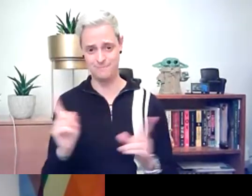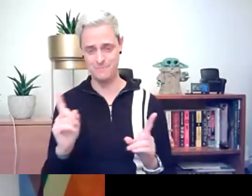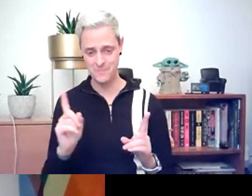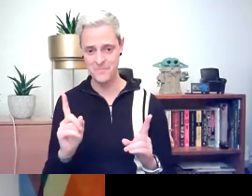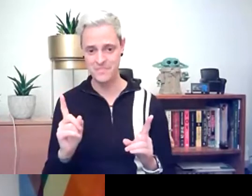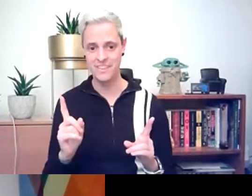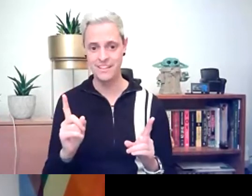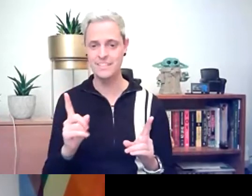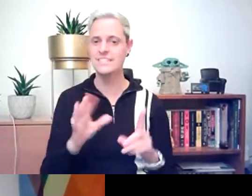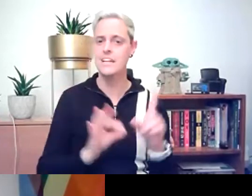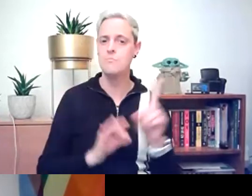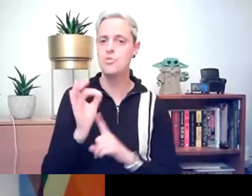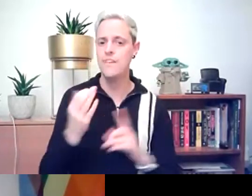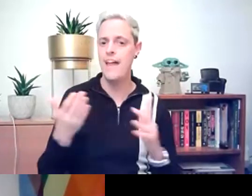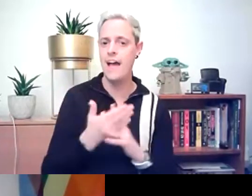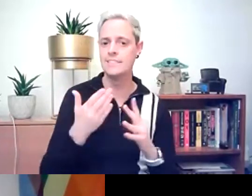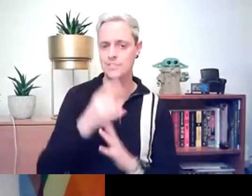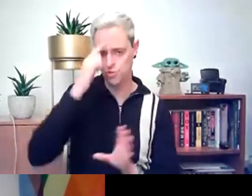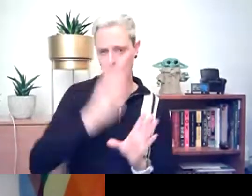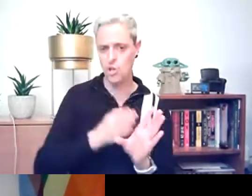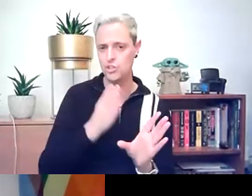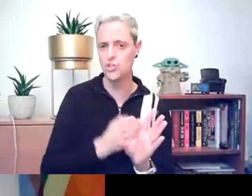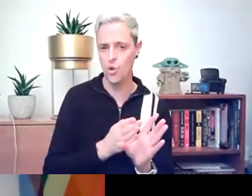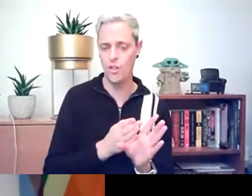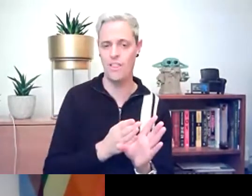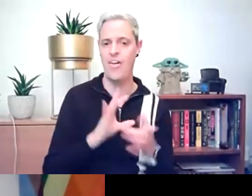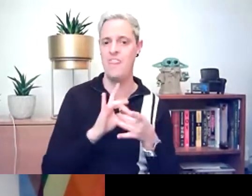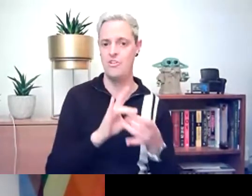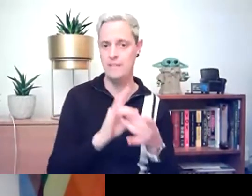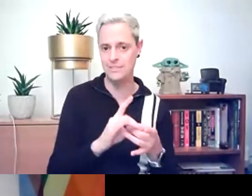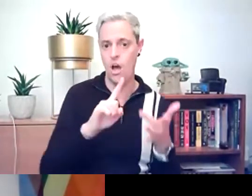psychological therapies I asked you, is and they have different names different places